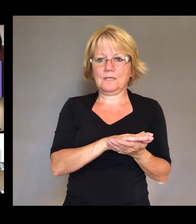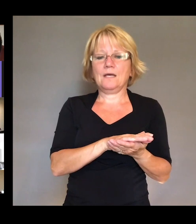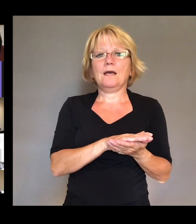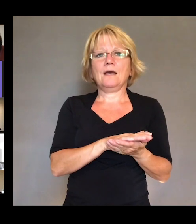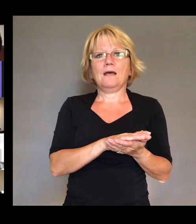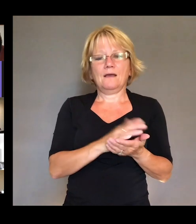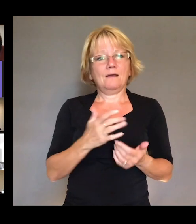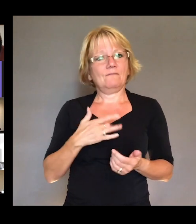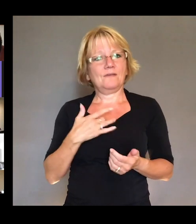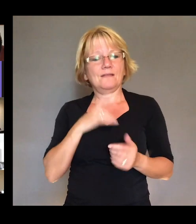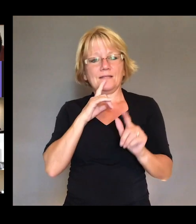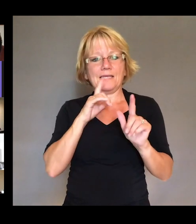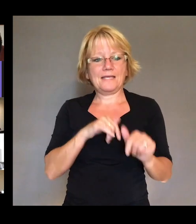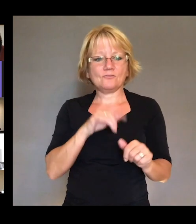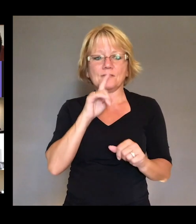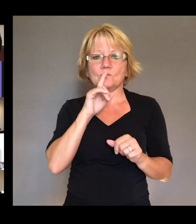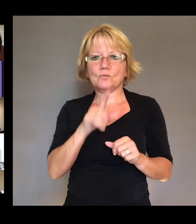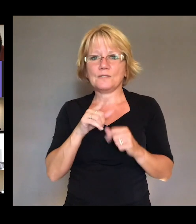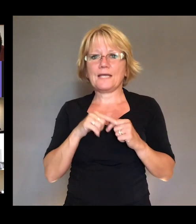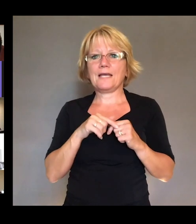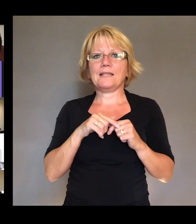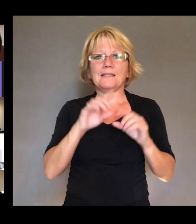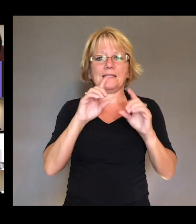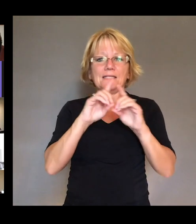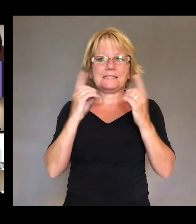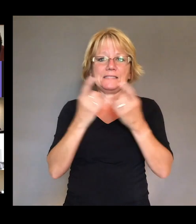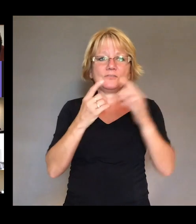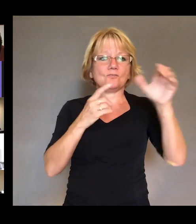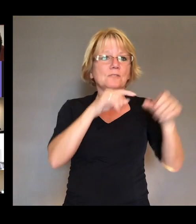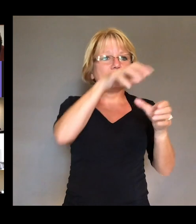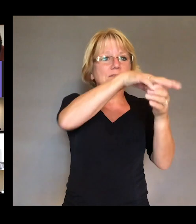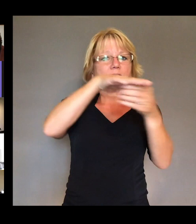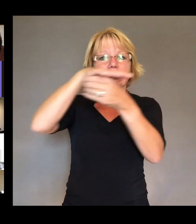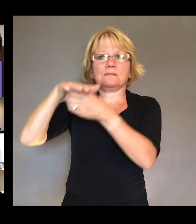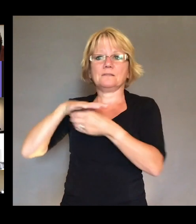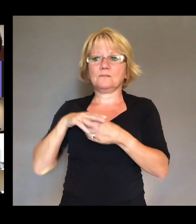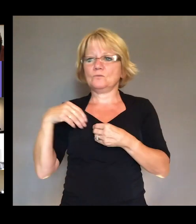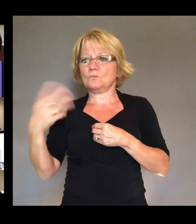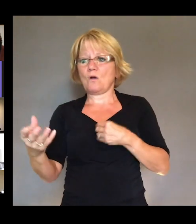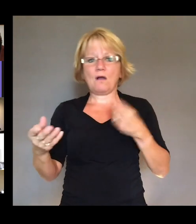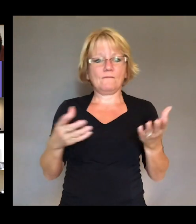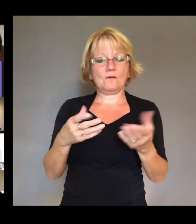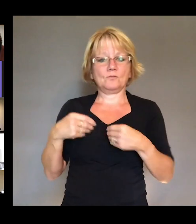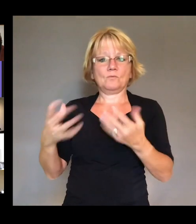So I think the answer is to look at the sending districts and for the state to offer those districts the funding,